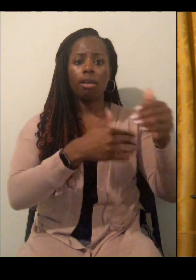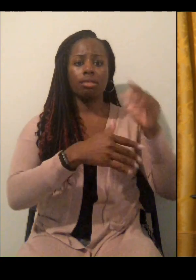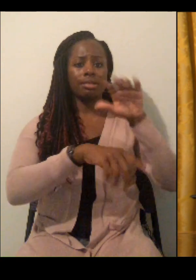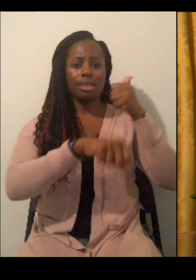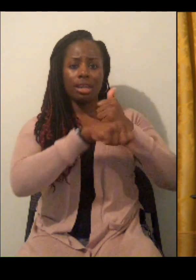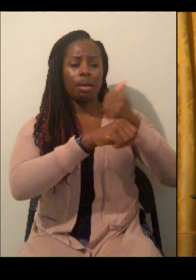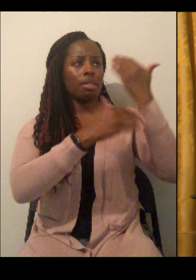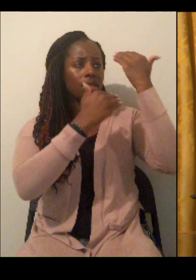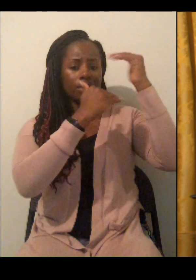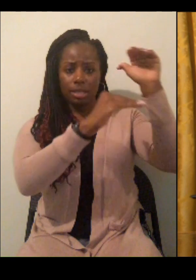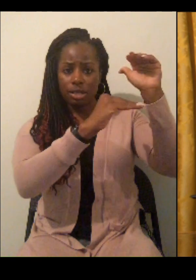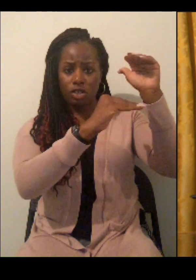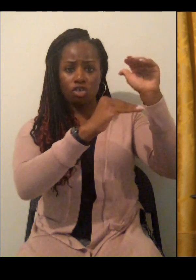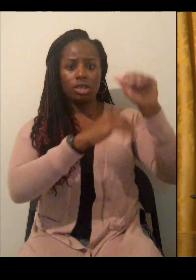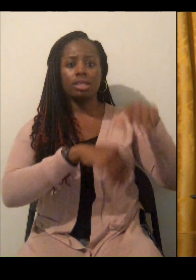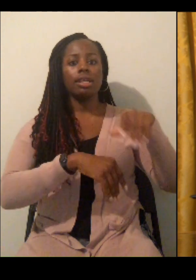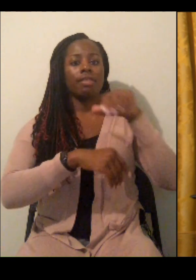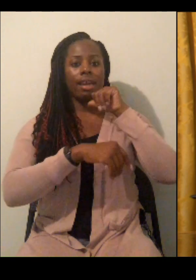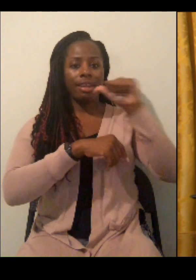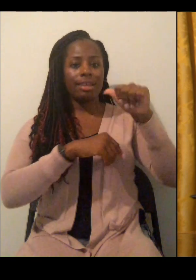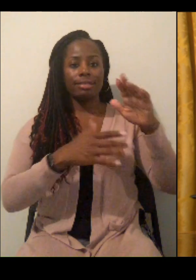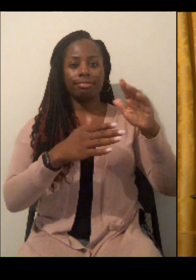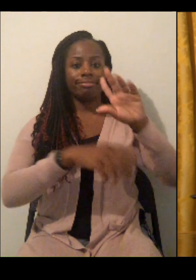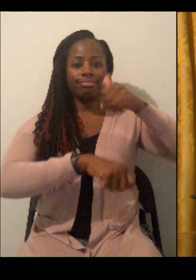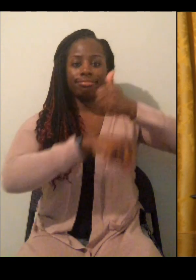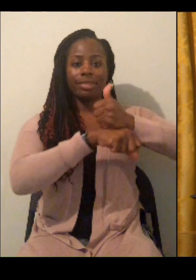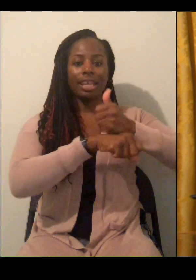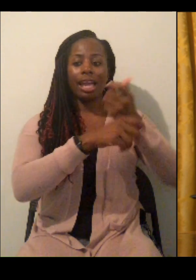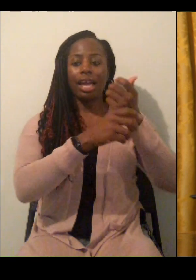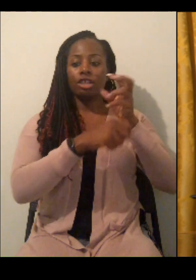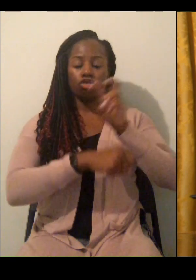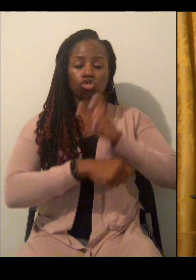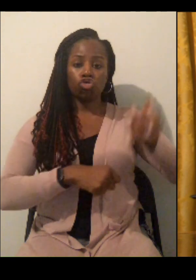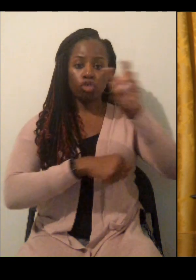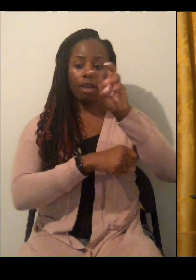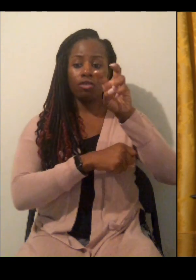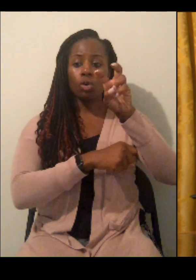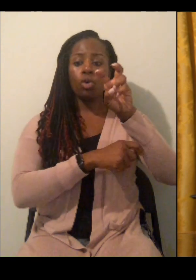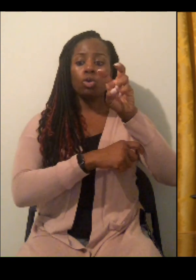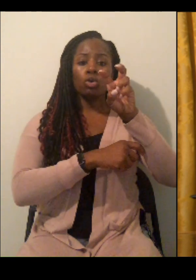large number of new clusters in the United States were seeded by travelers